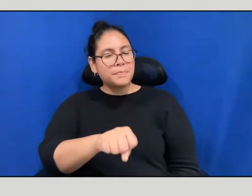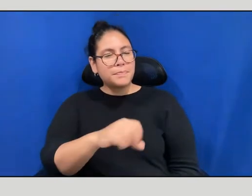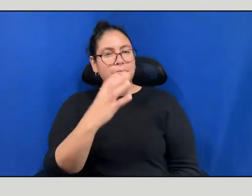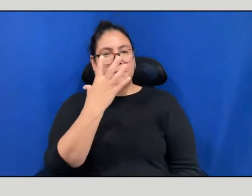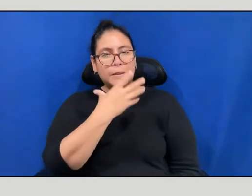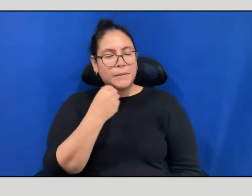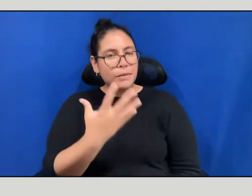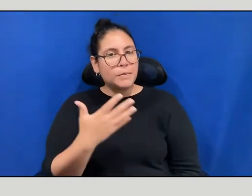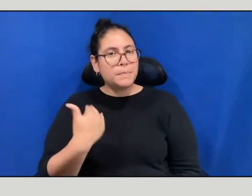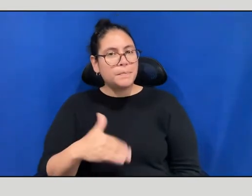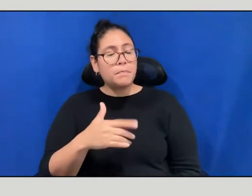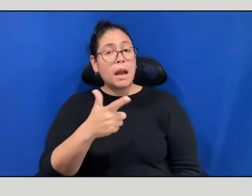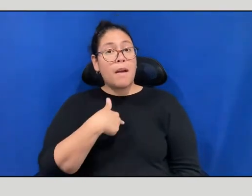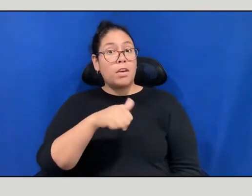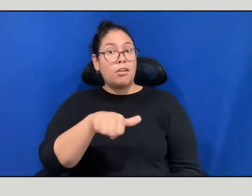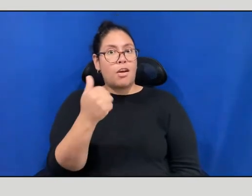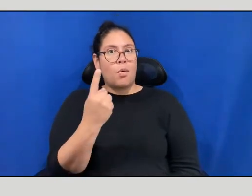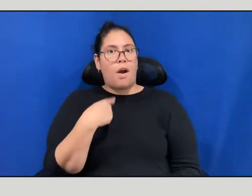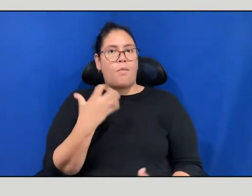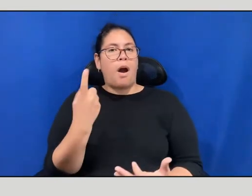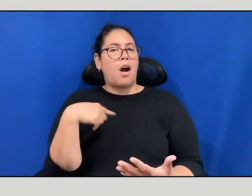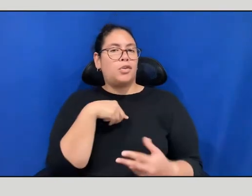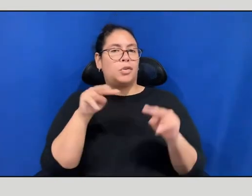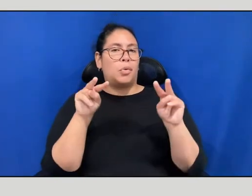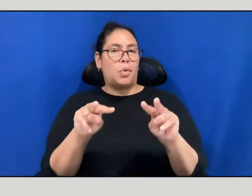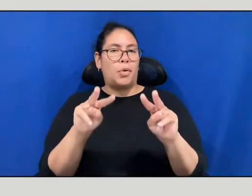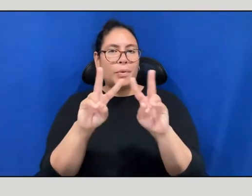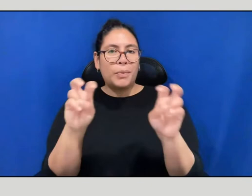that I want us to have a look at. Woo! Wow.